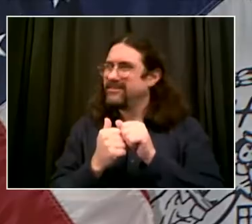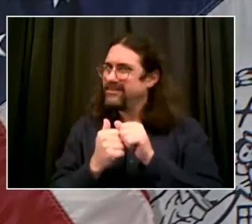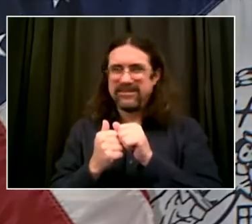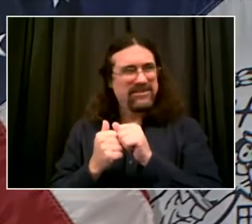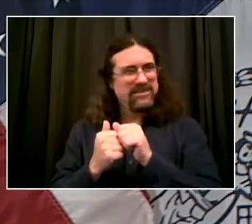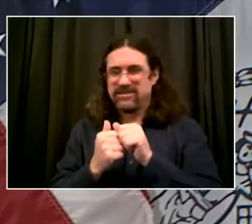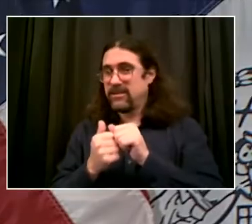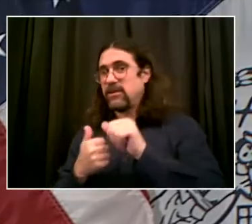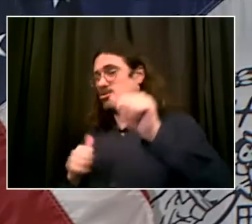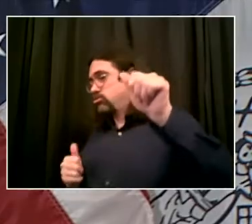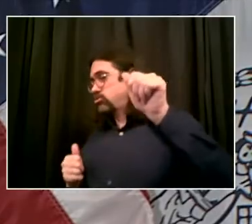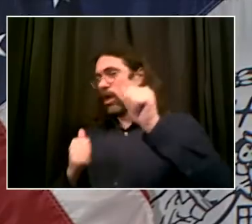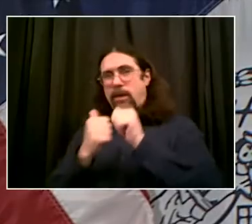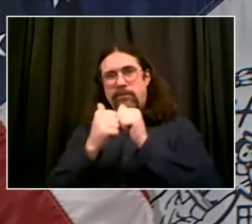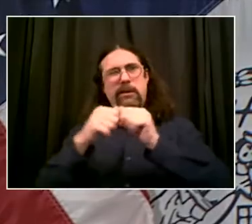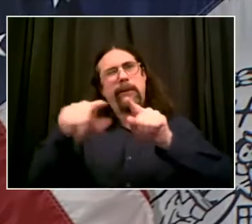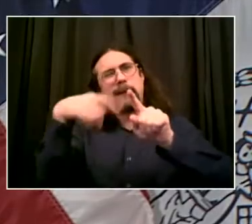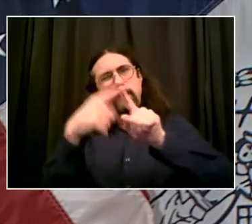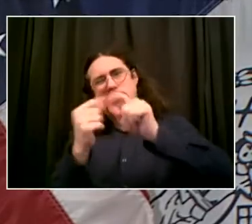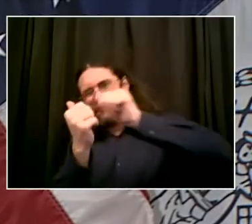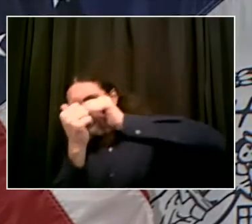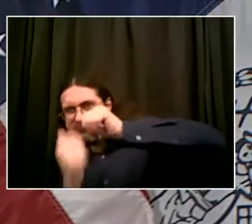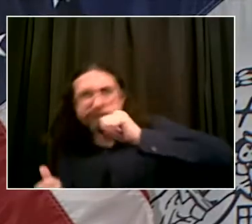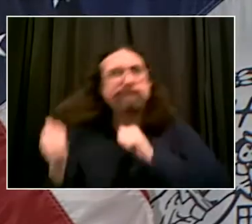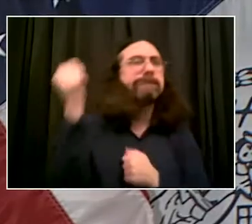ERWE REACHING HEIGHTS, WE THOUGHT WITH THEIR GGDURAATATN IO